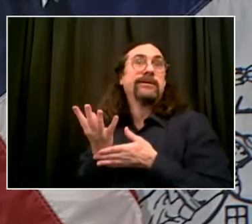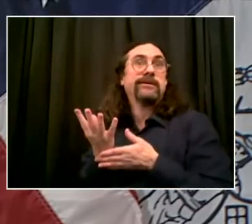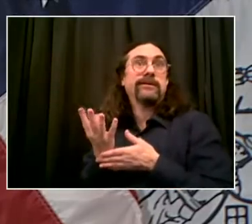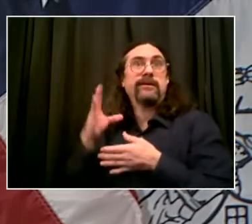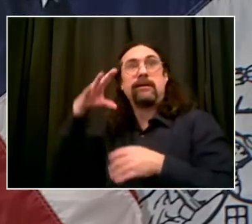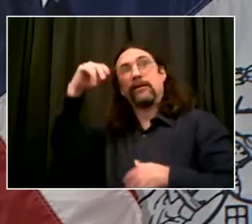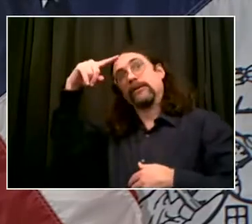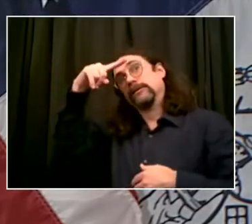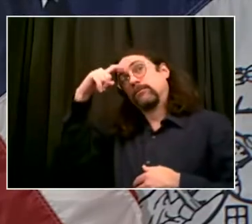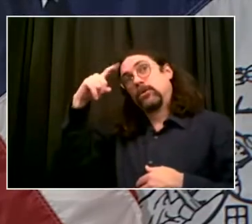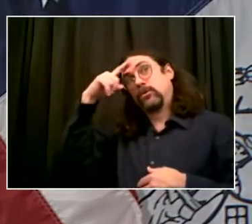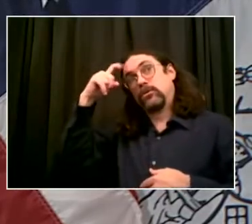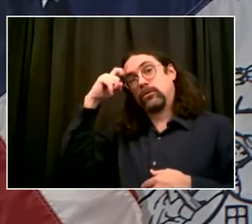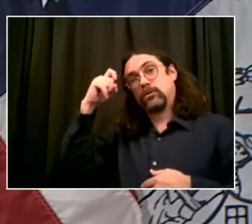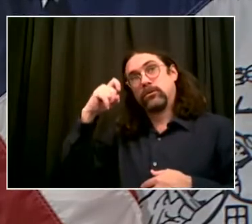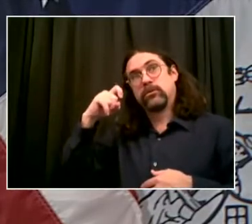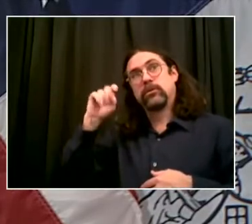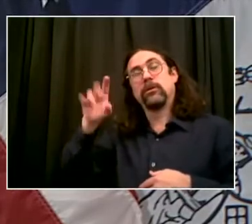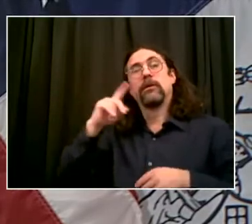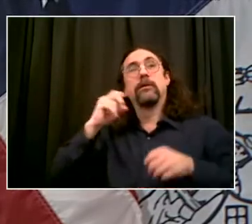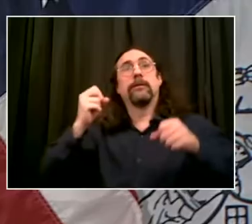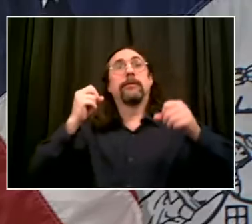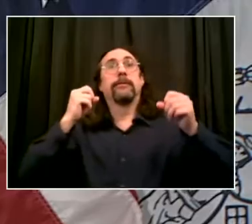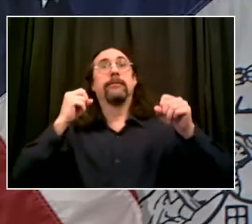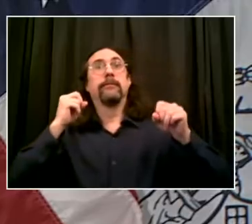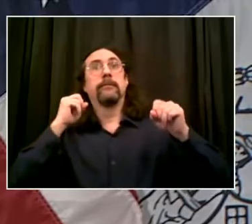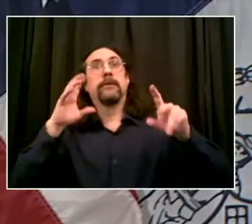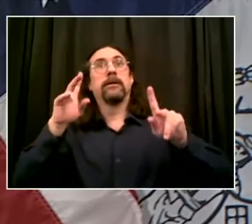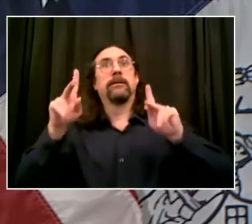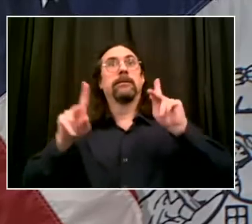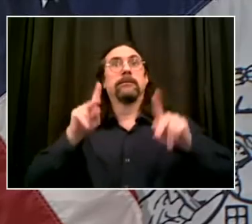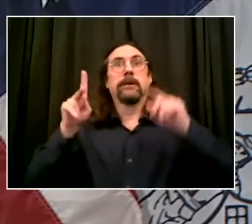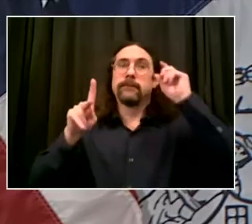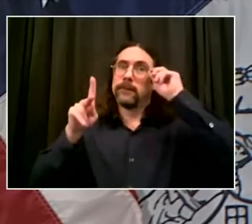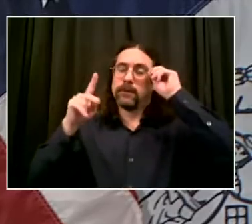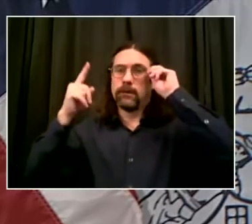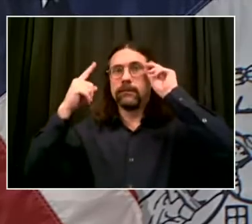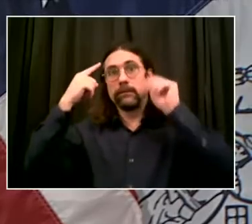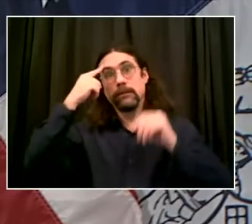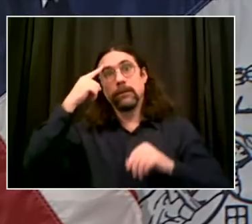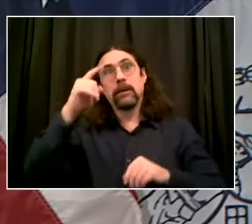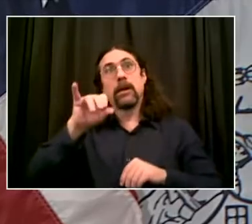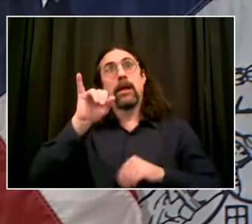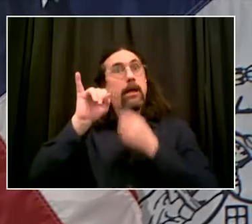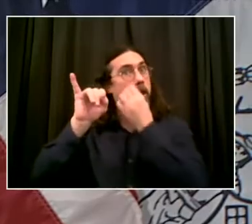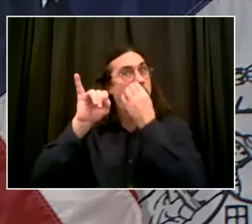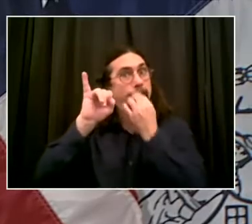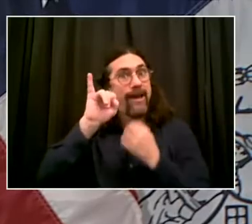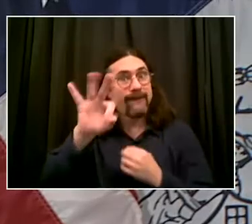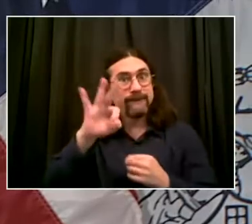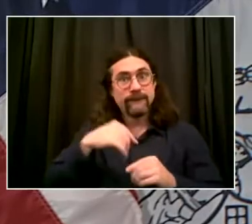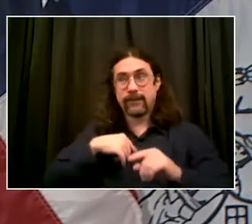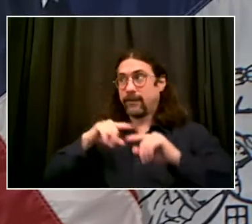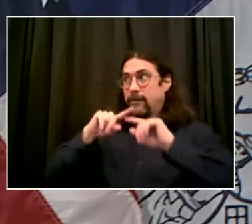TESTED IS MEANS WE HAVE AN ACCURATE PICTURE, IS THE REASON RESTRICTIONS WEREN'T NEEDED WHEN WE FOUND